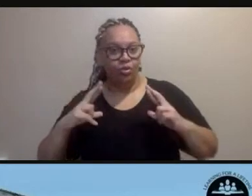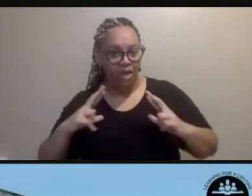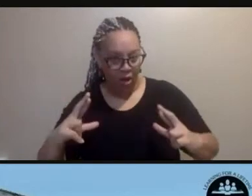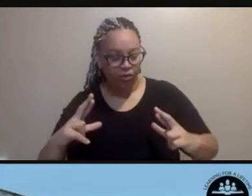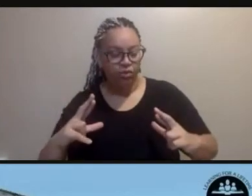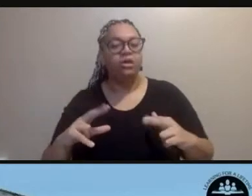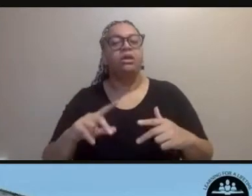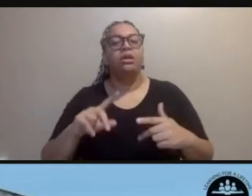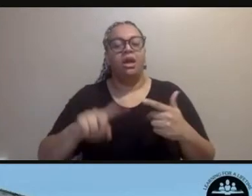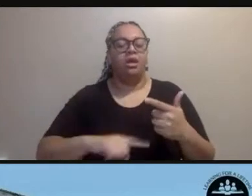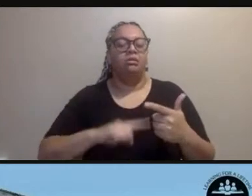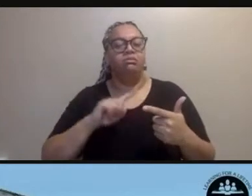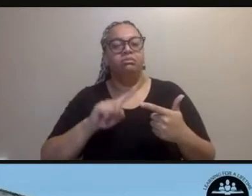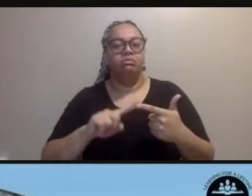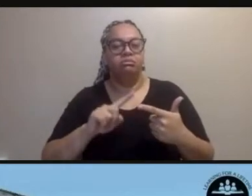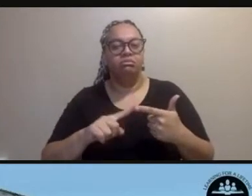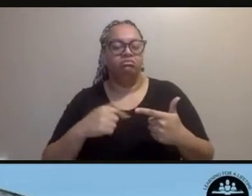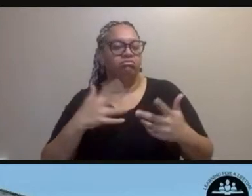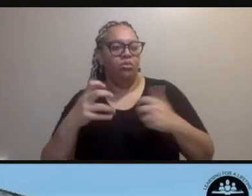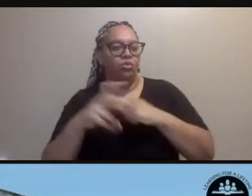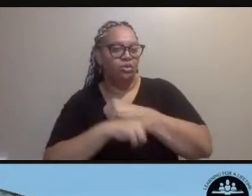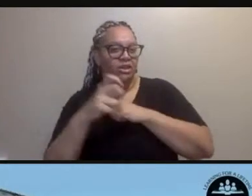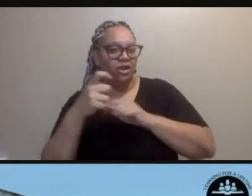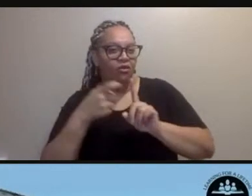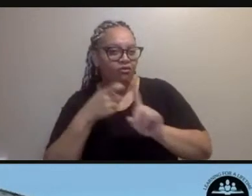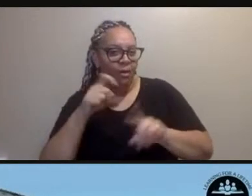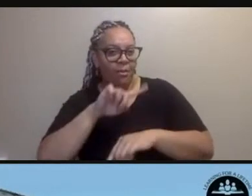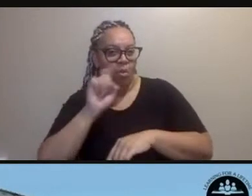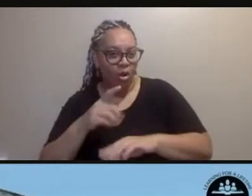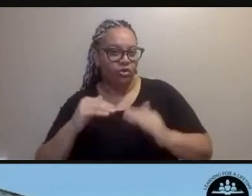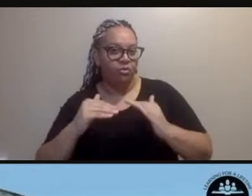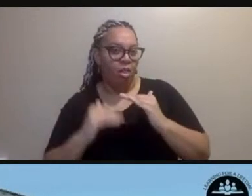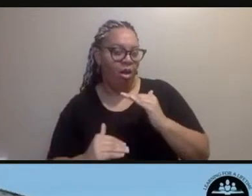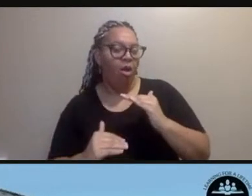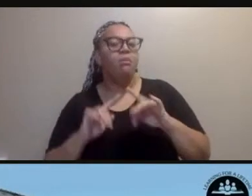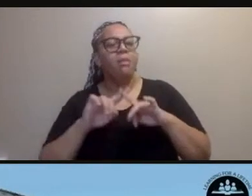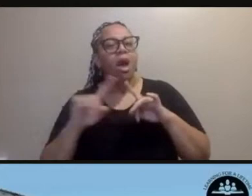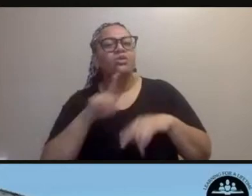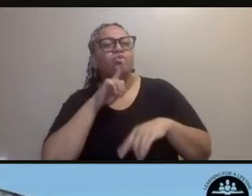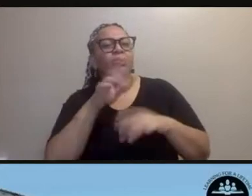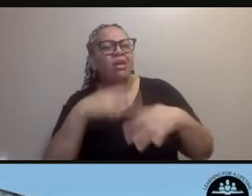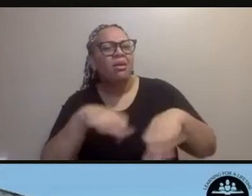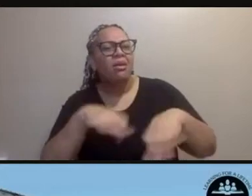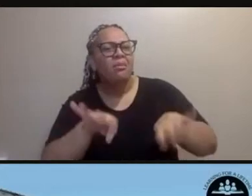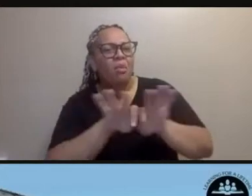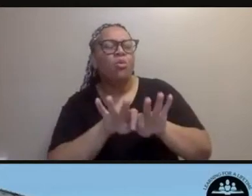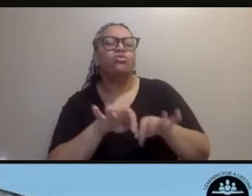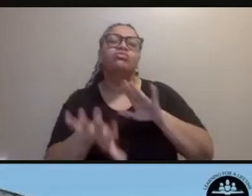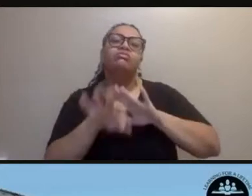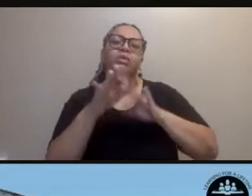A SUPERINTENDE AND JUST